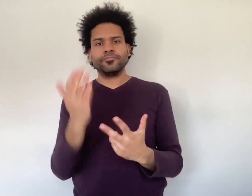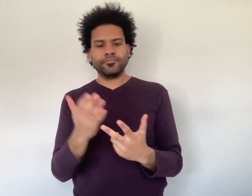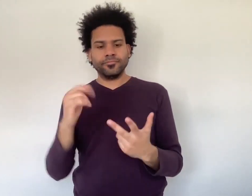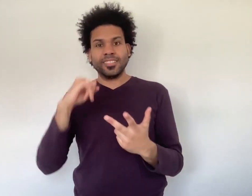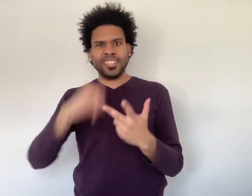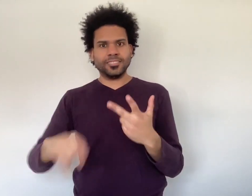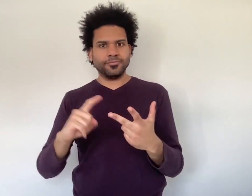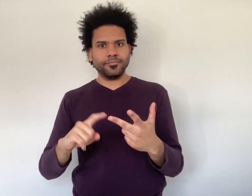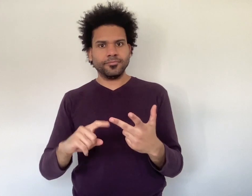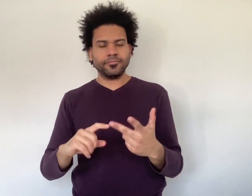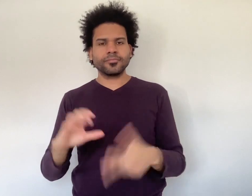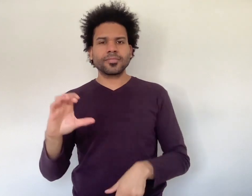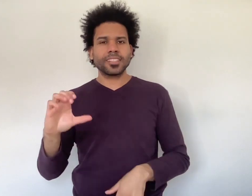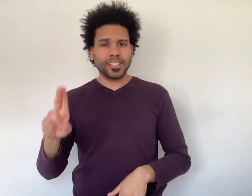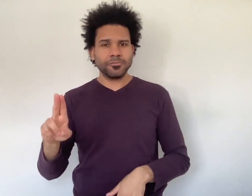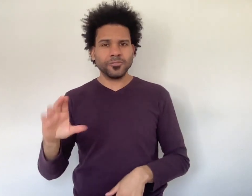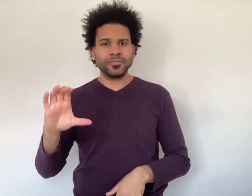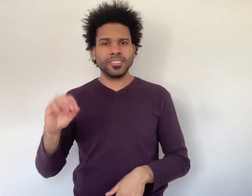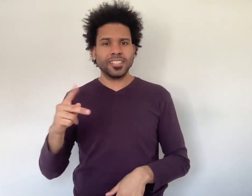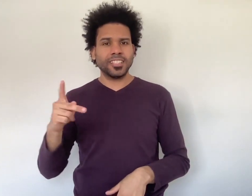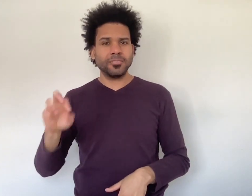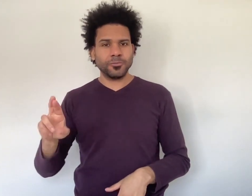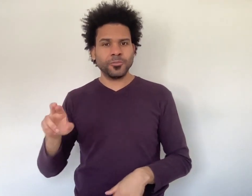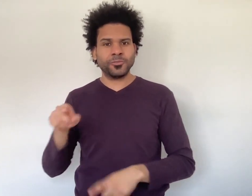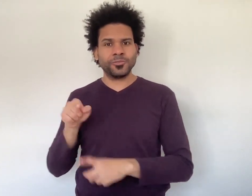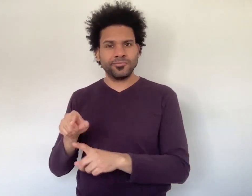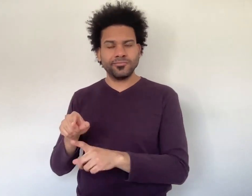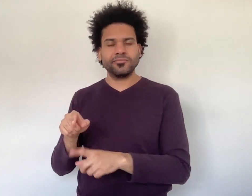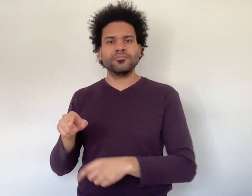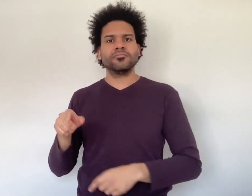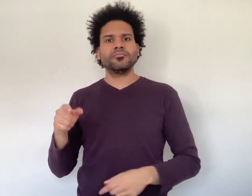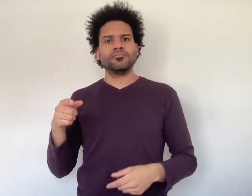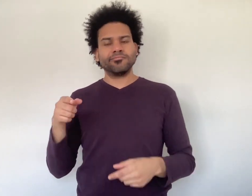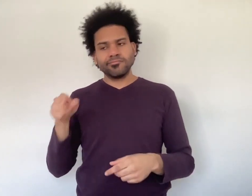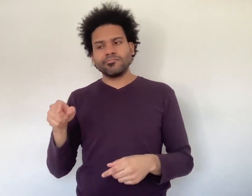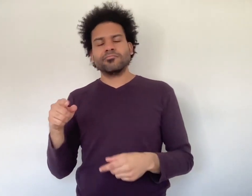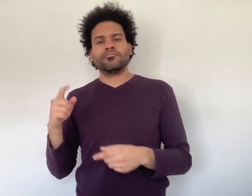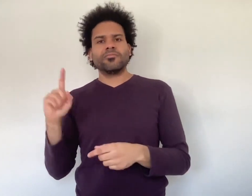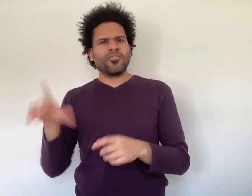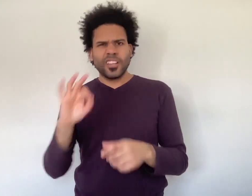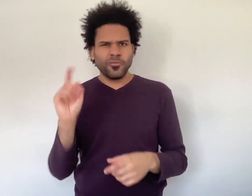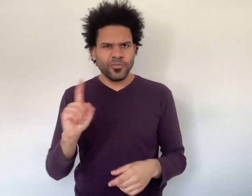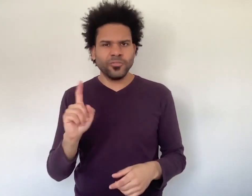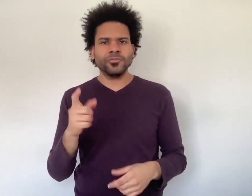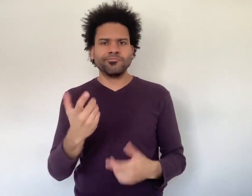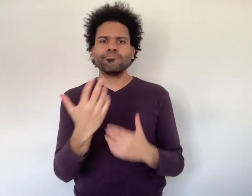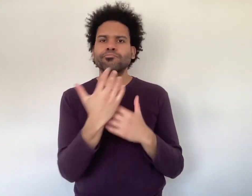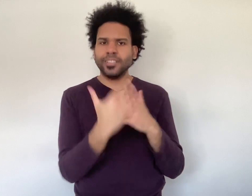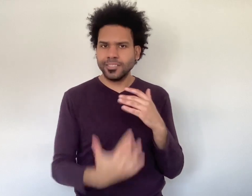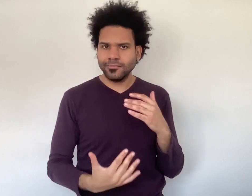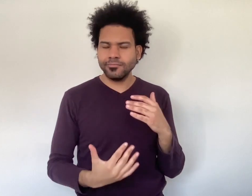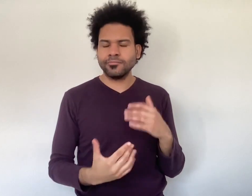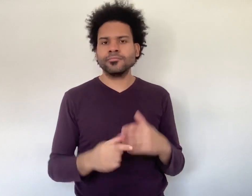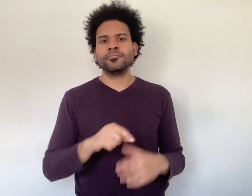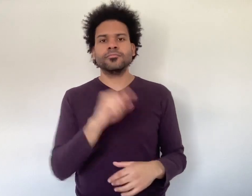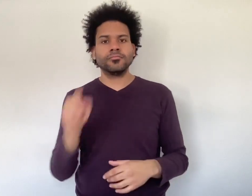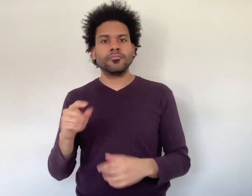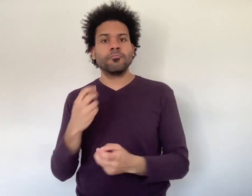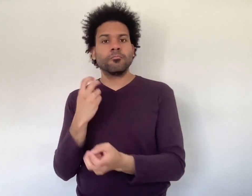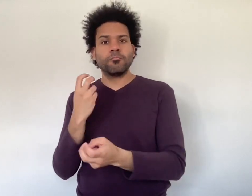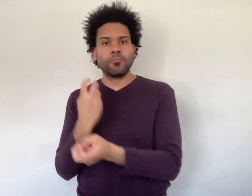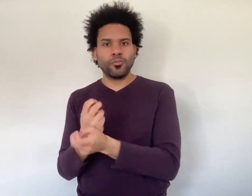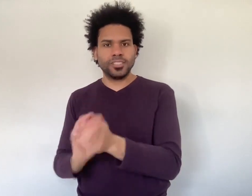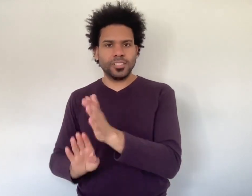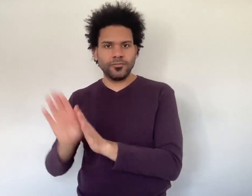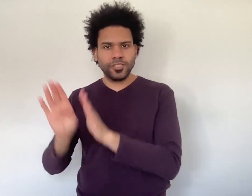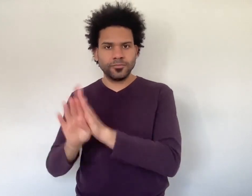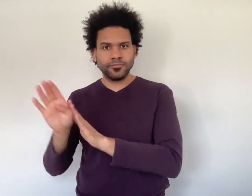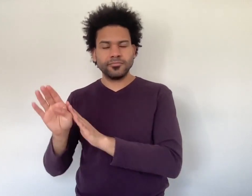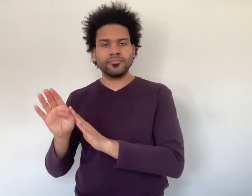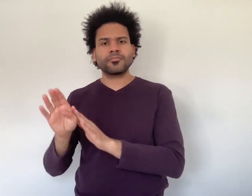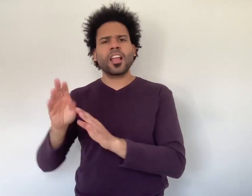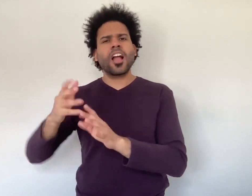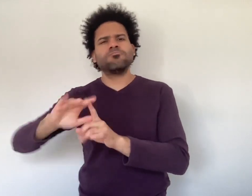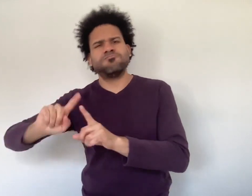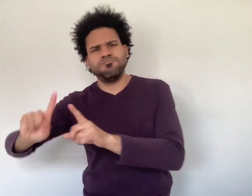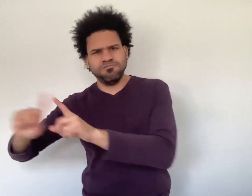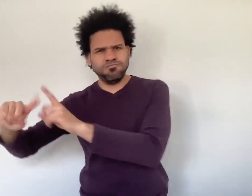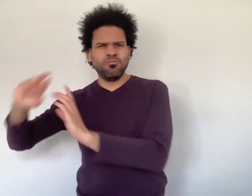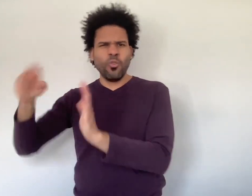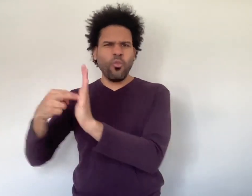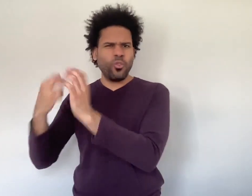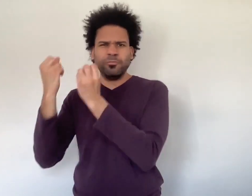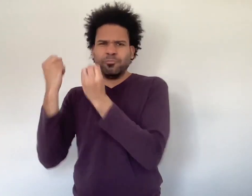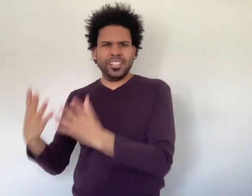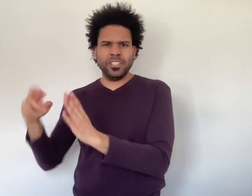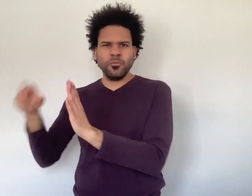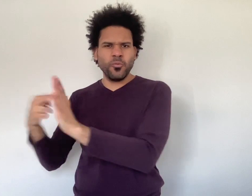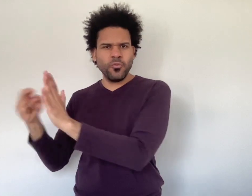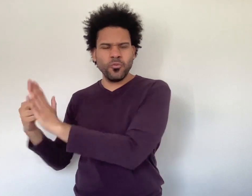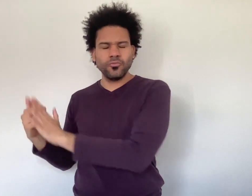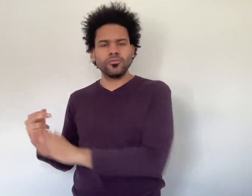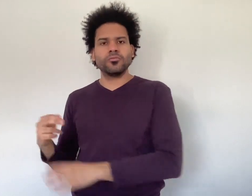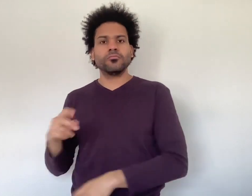Lastly, copper (Cu) is found in blood, bone development, and other locations with many roles.